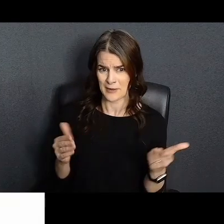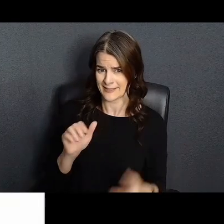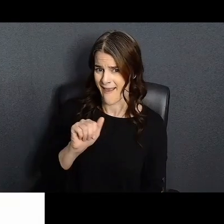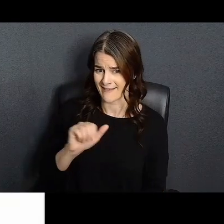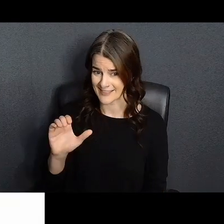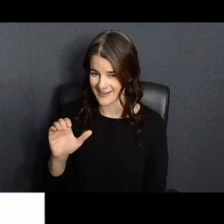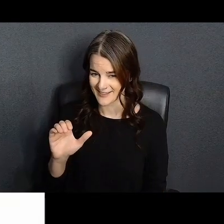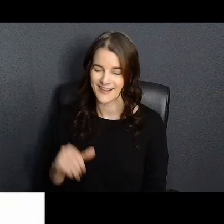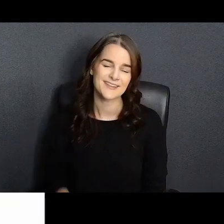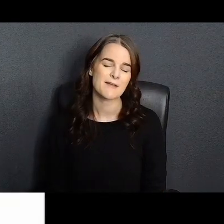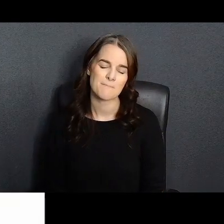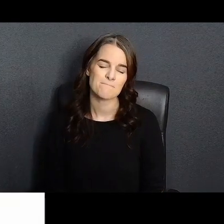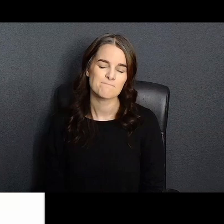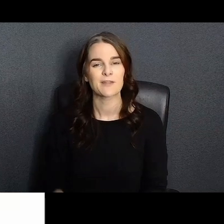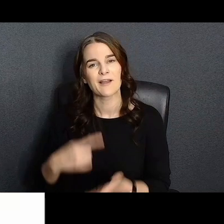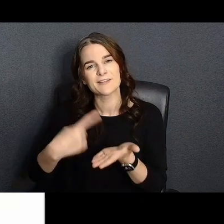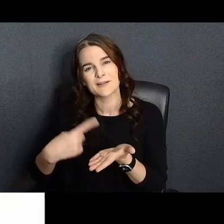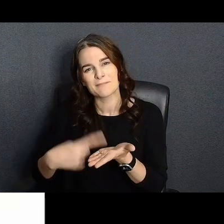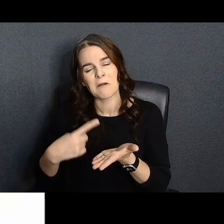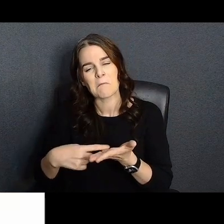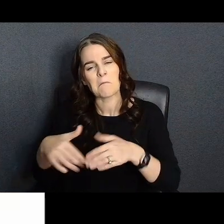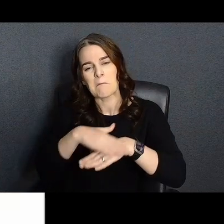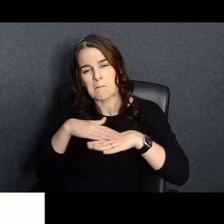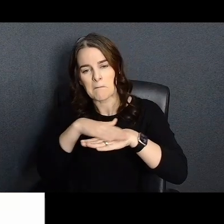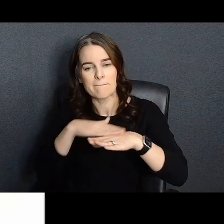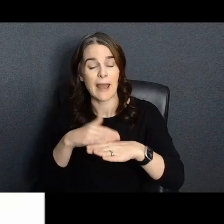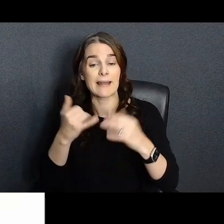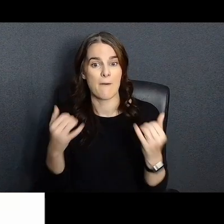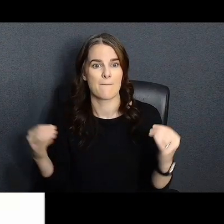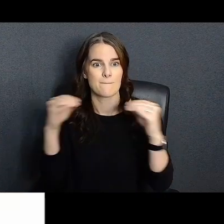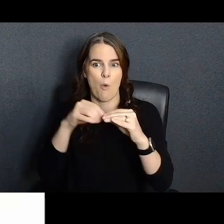So I talked a little bit about it, but here's a more in depth definition.